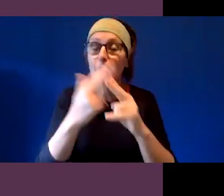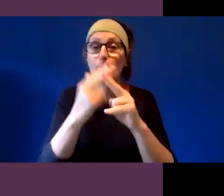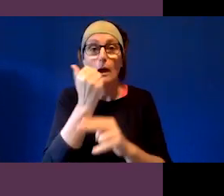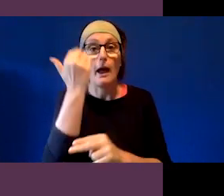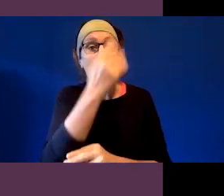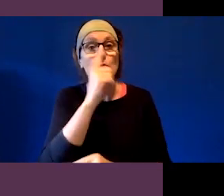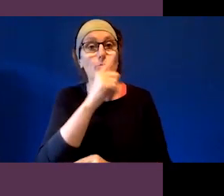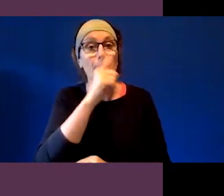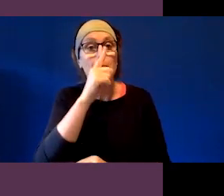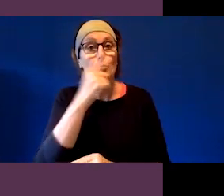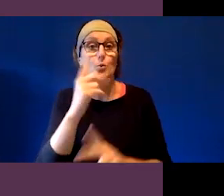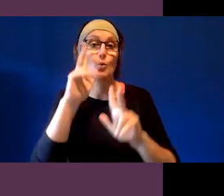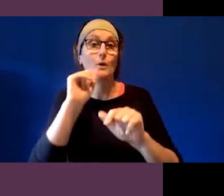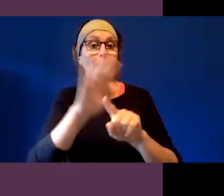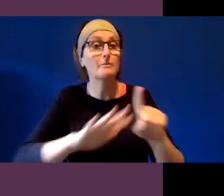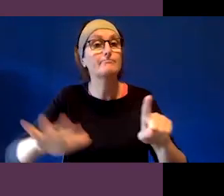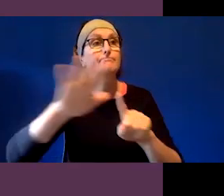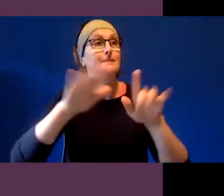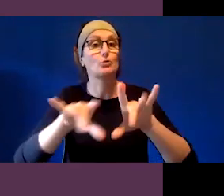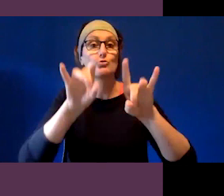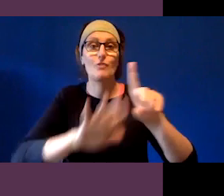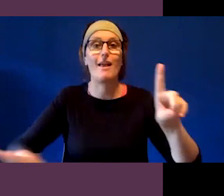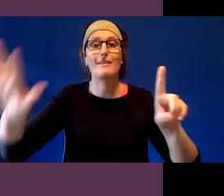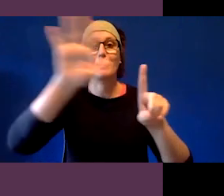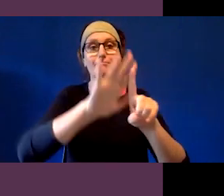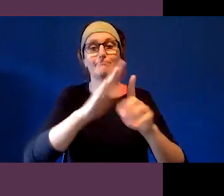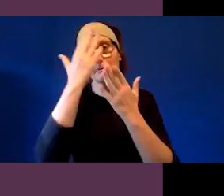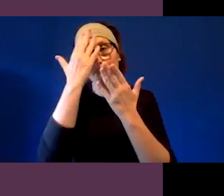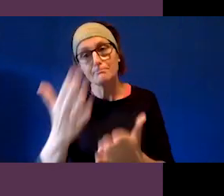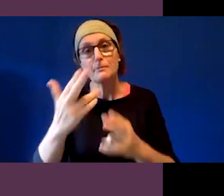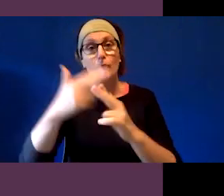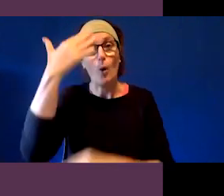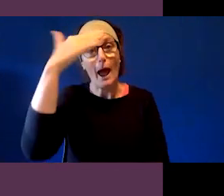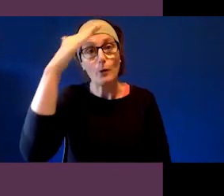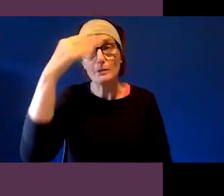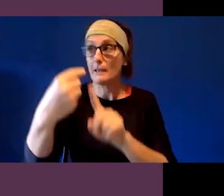Australia and pay my deep respect to elders, both past, present and future.